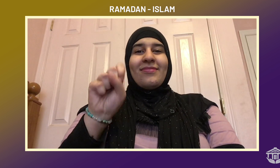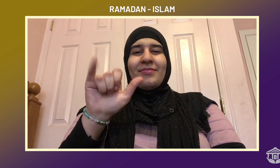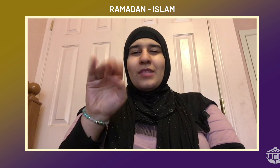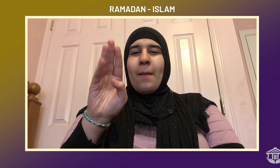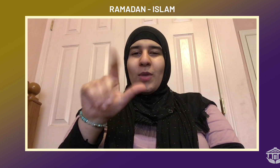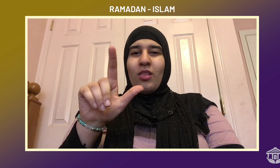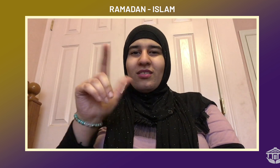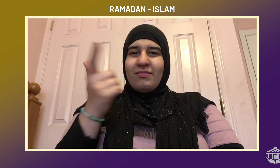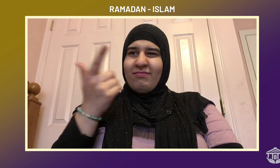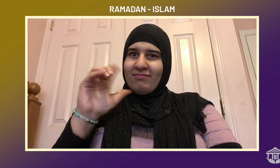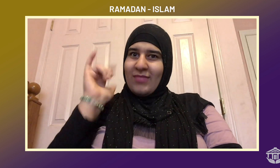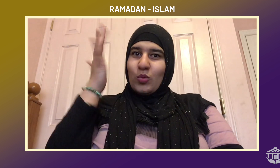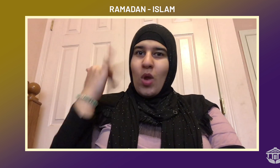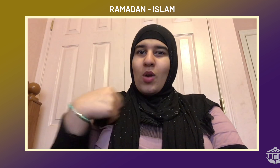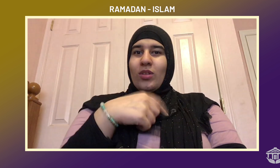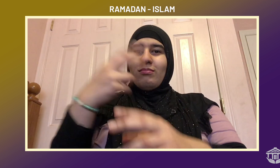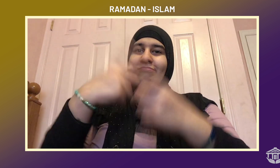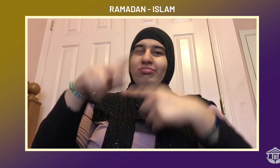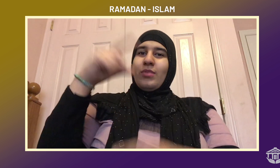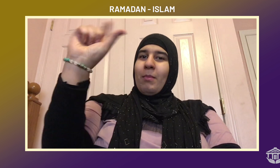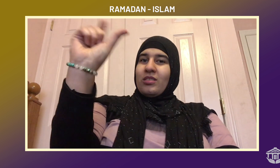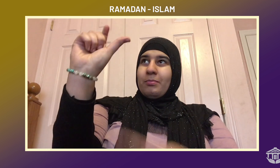That is our symbol. You can see the hand shape looks like the moon